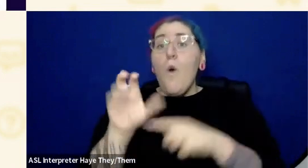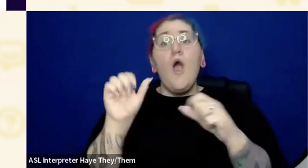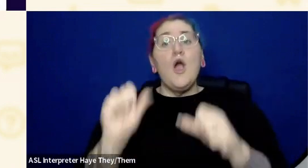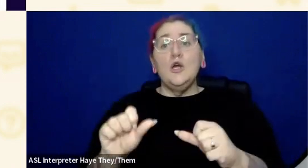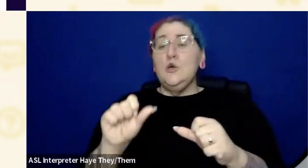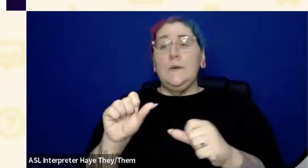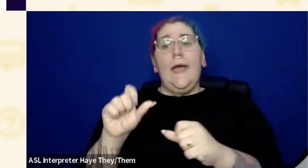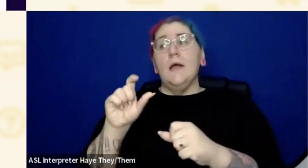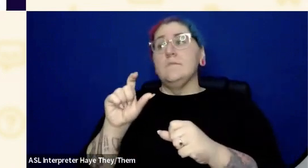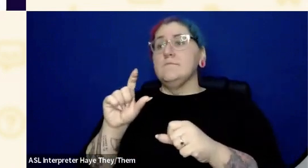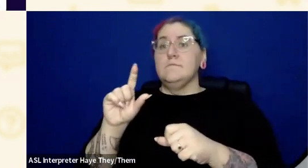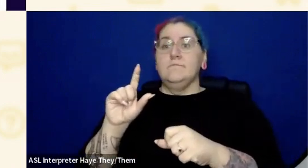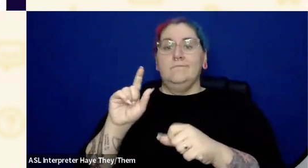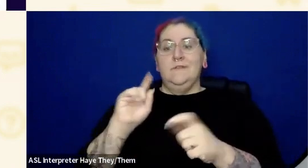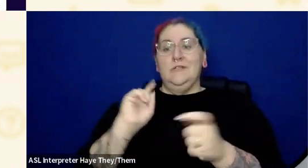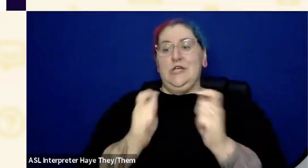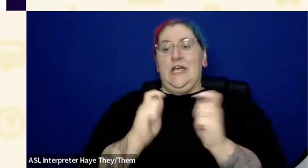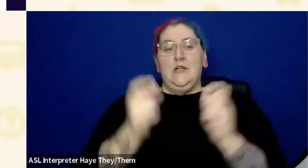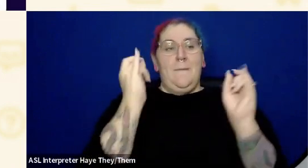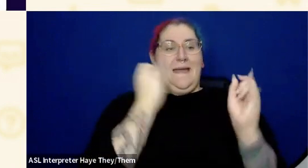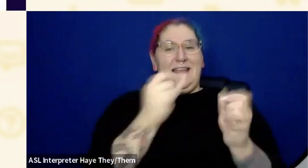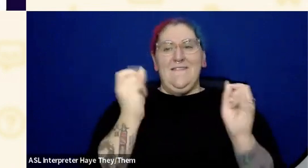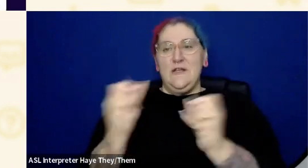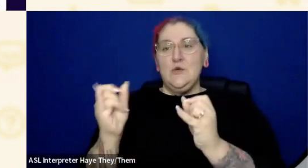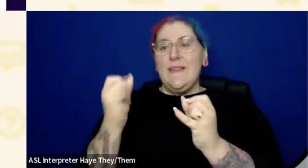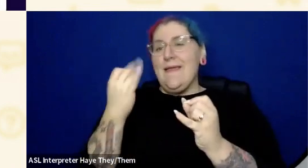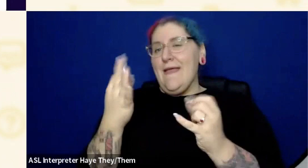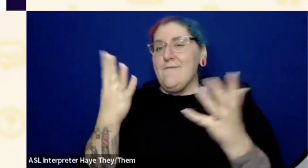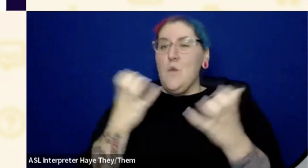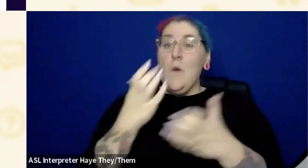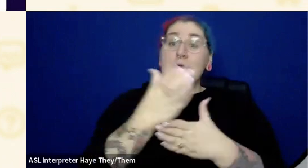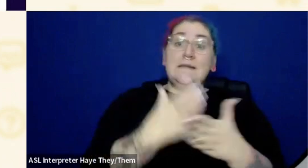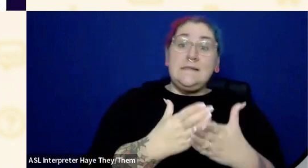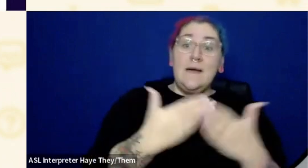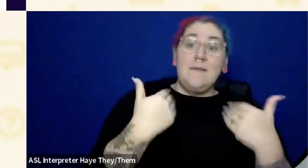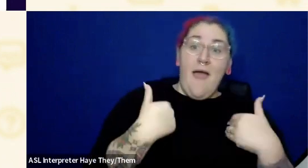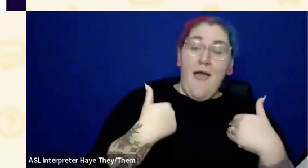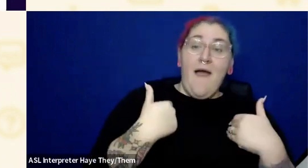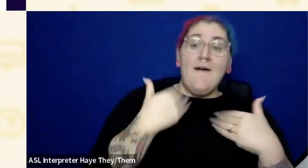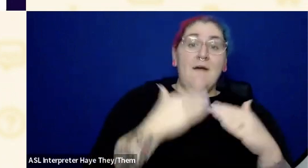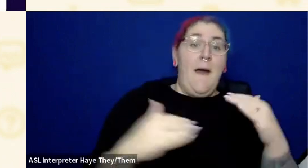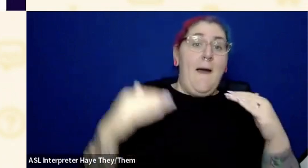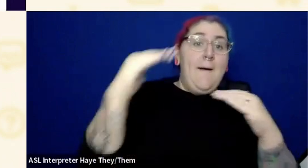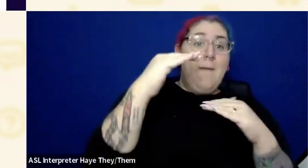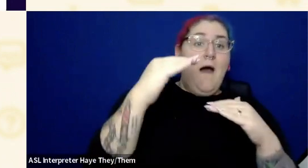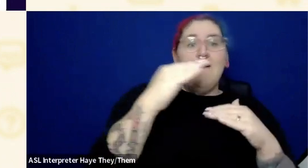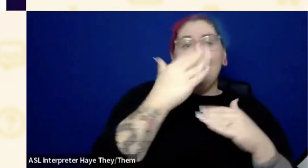So, Rian, could you talk about why we want these to be above or below, and whether they should all be the same?